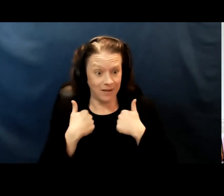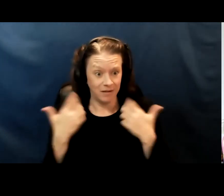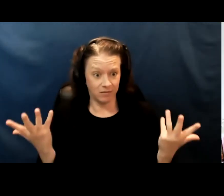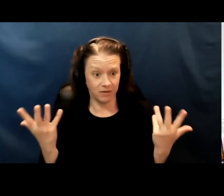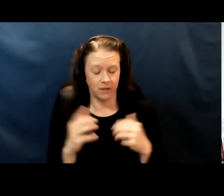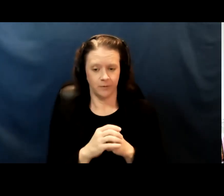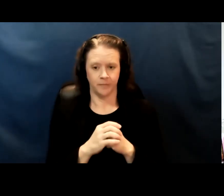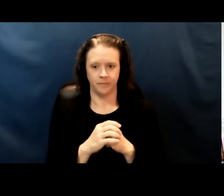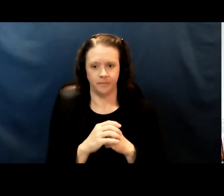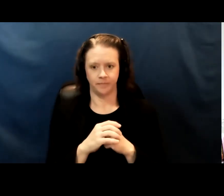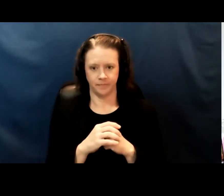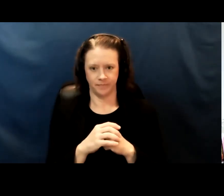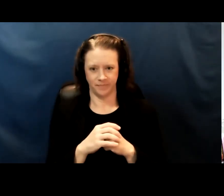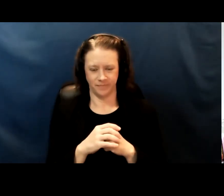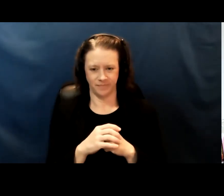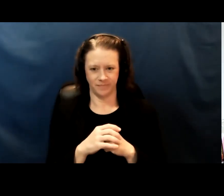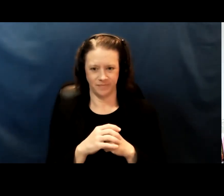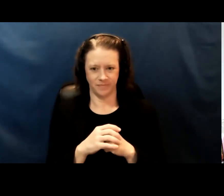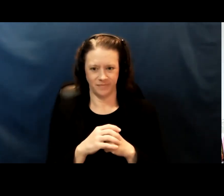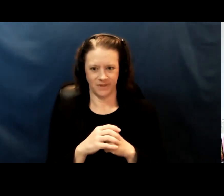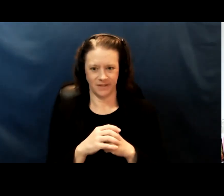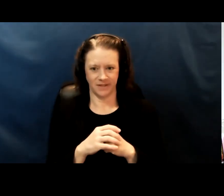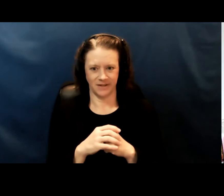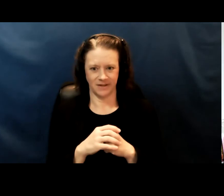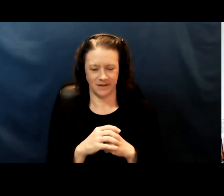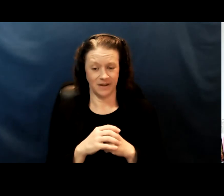And then this morning, like the best time -- we have